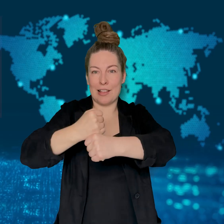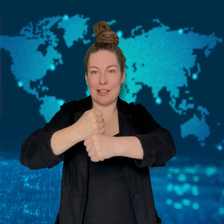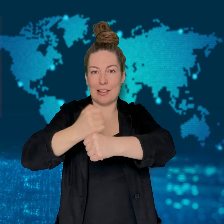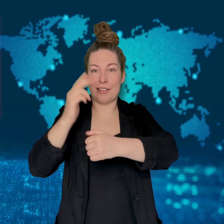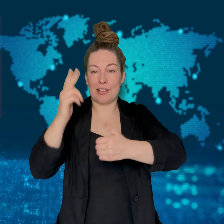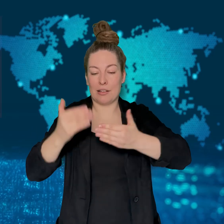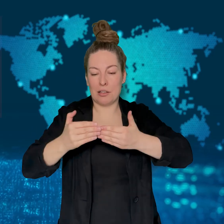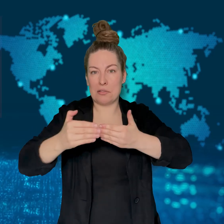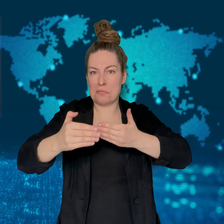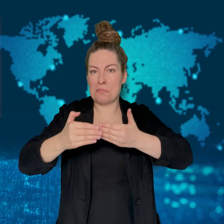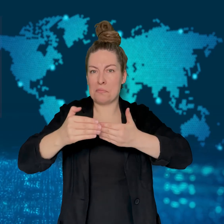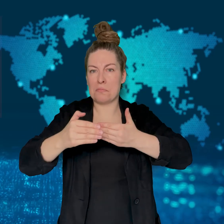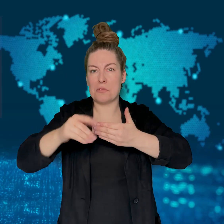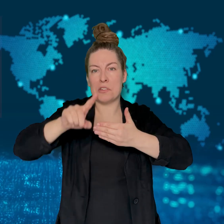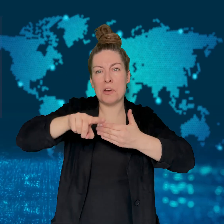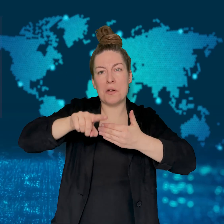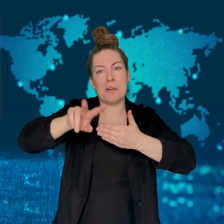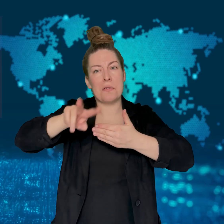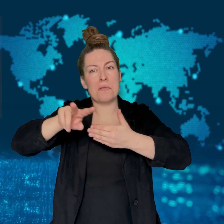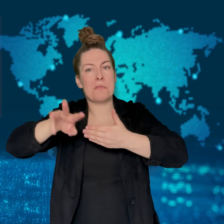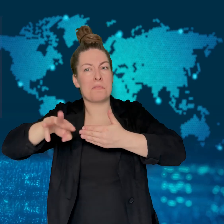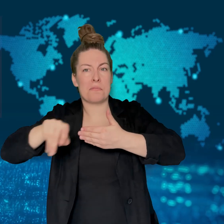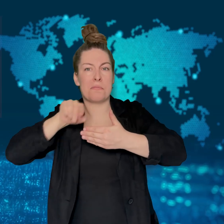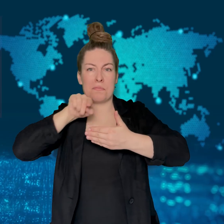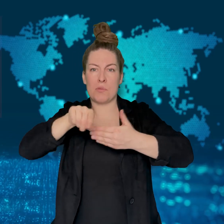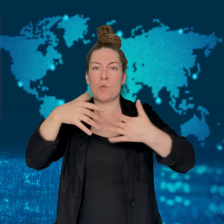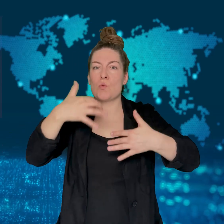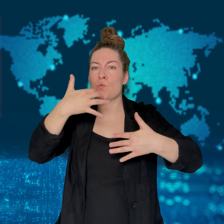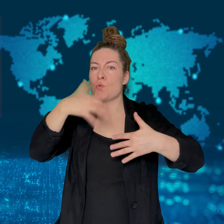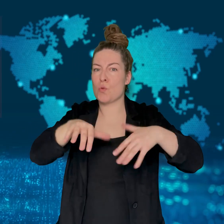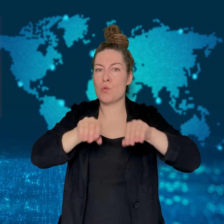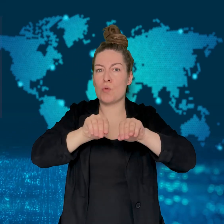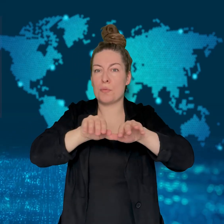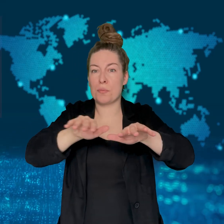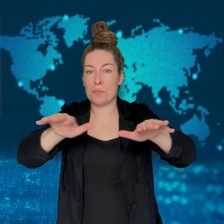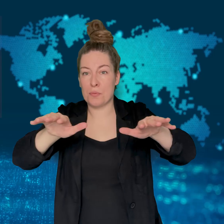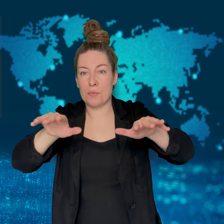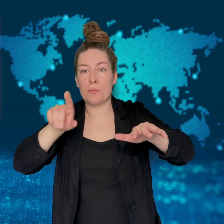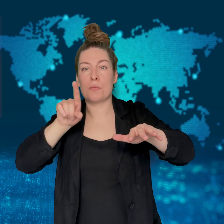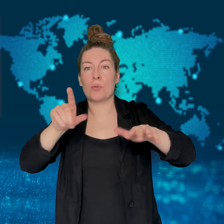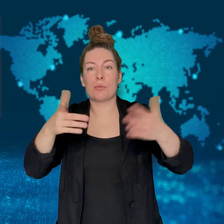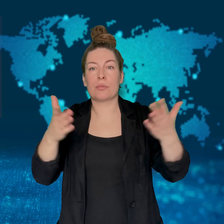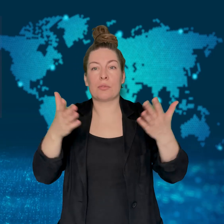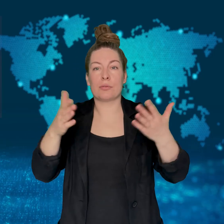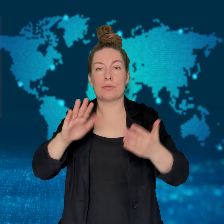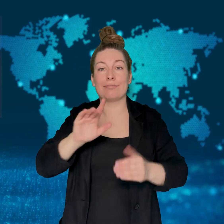and the organization explained that southern countries typically experience